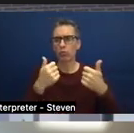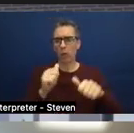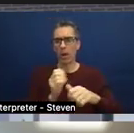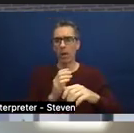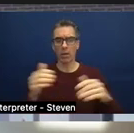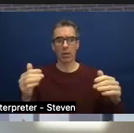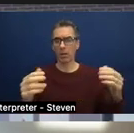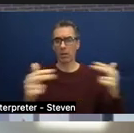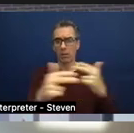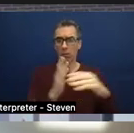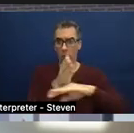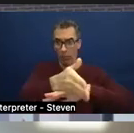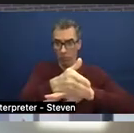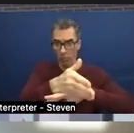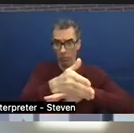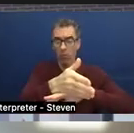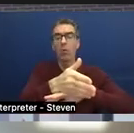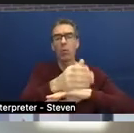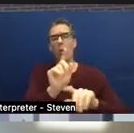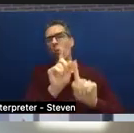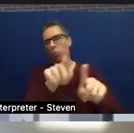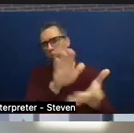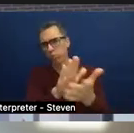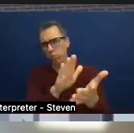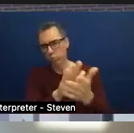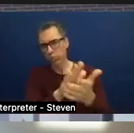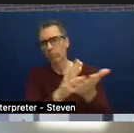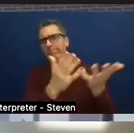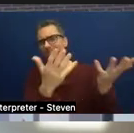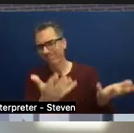and trying to get to school. And at that location,